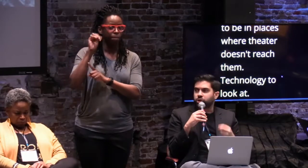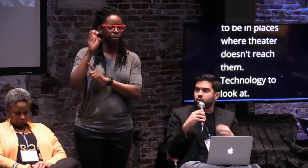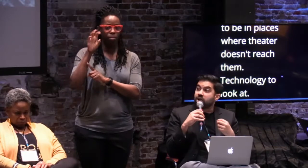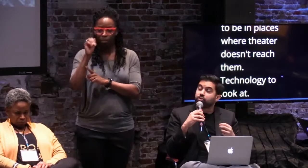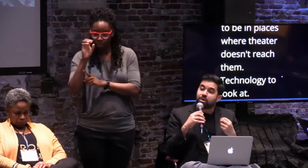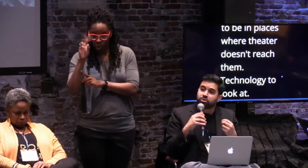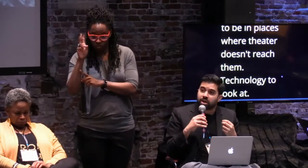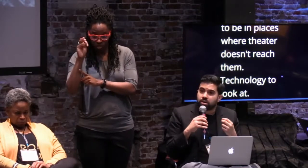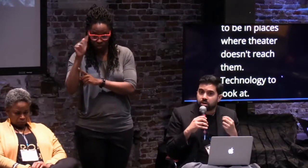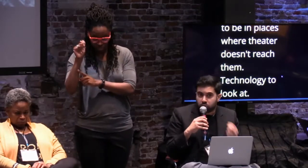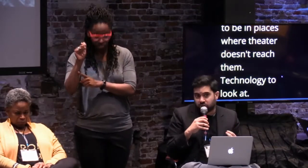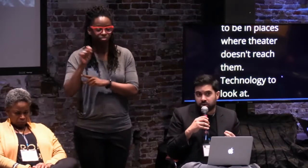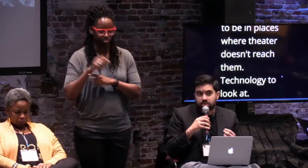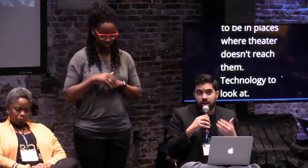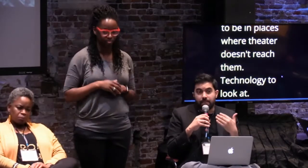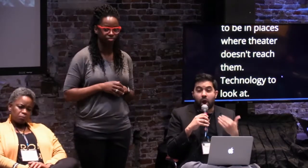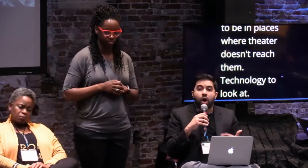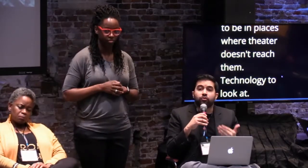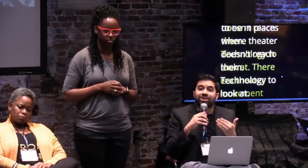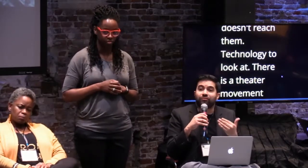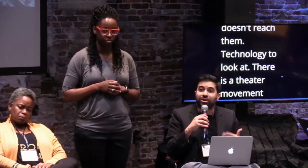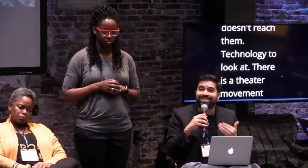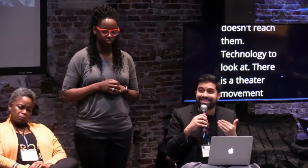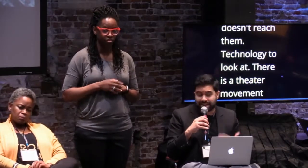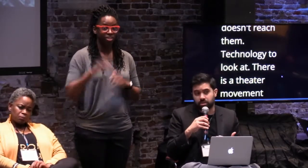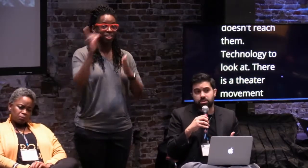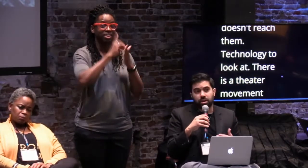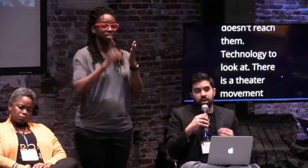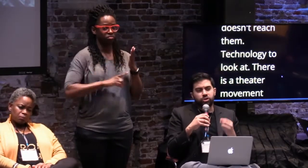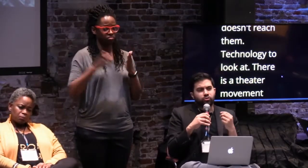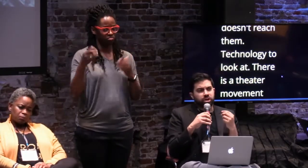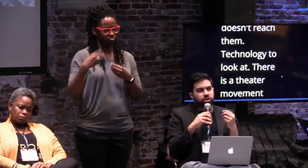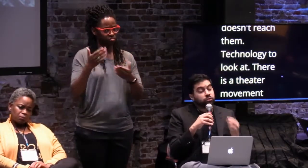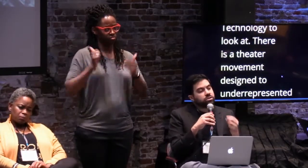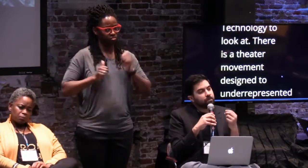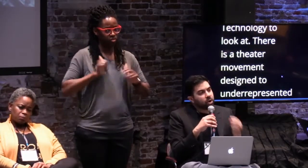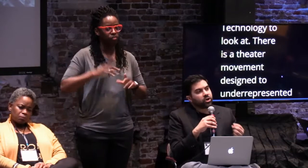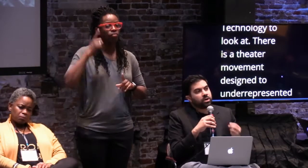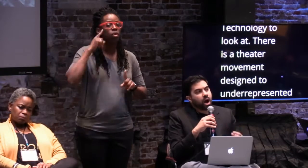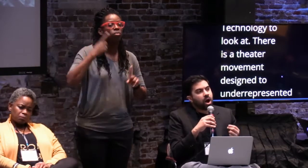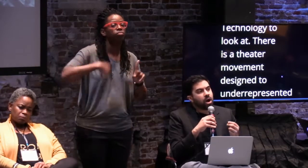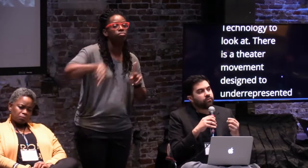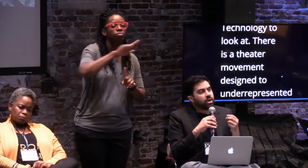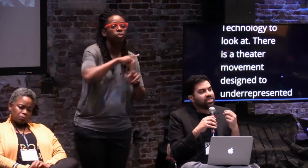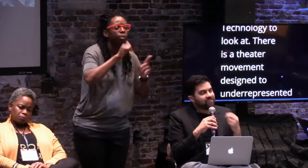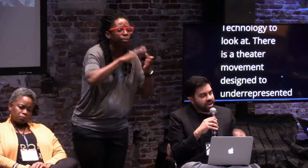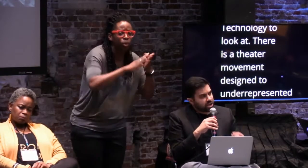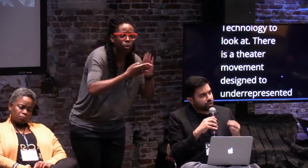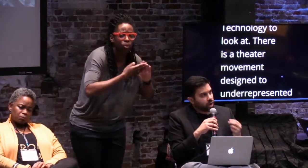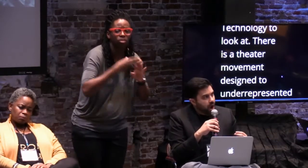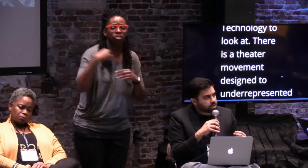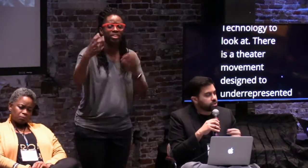to underrepresented communities by offering free tickets to reduce the burden of the financial cost.